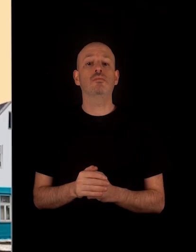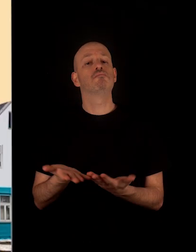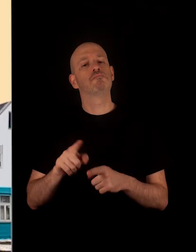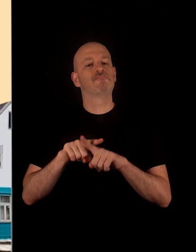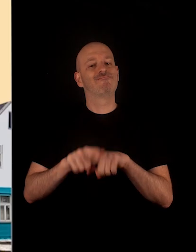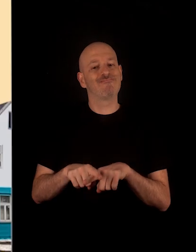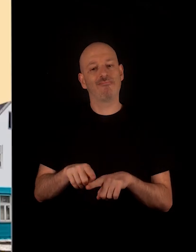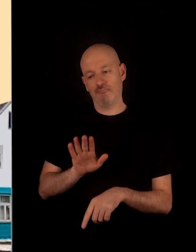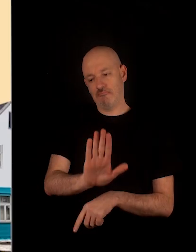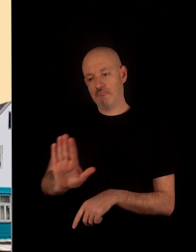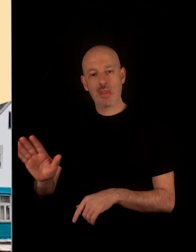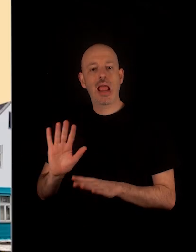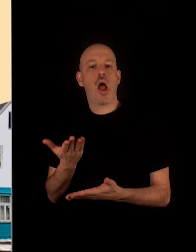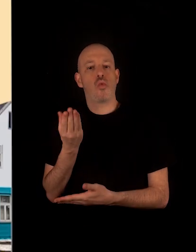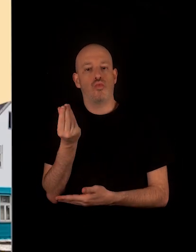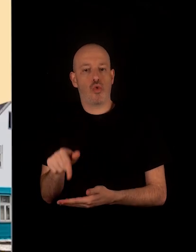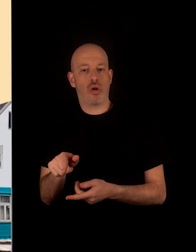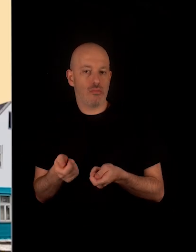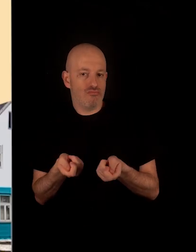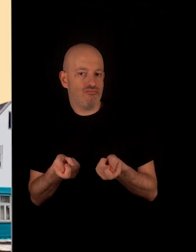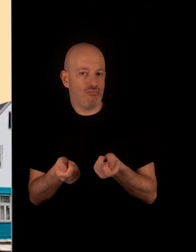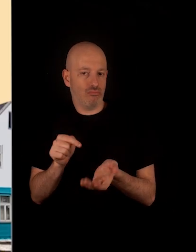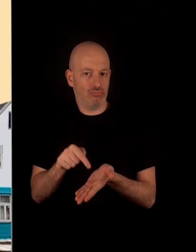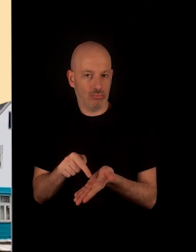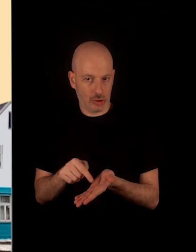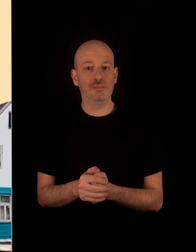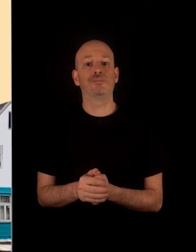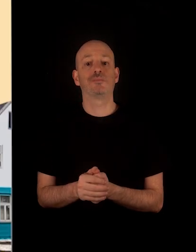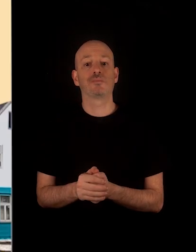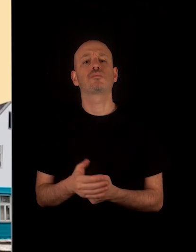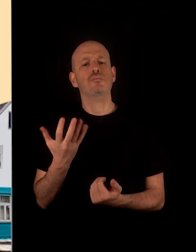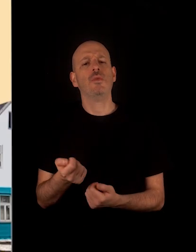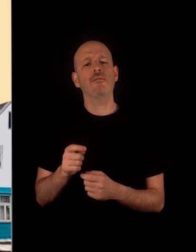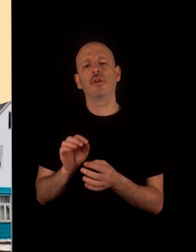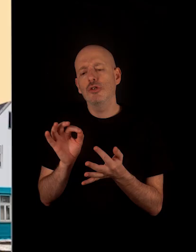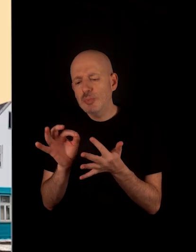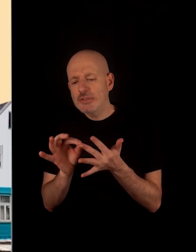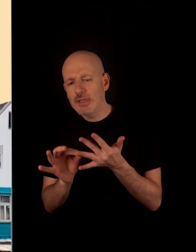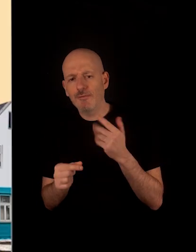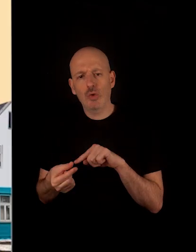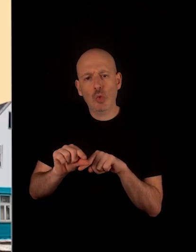So this really depends on your capacity and your needs. Then we also provide accessibility